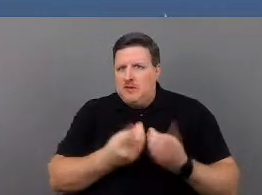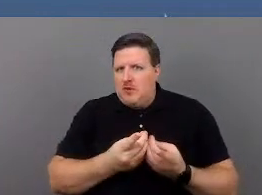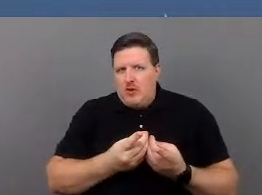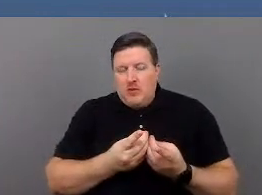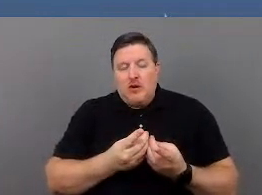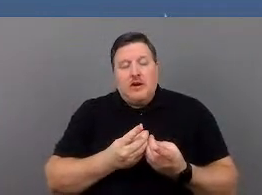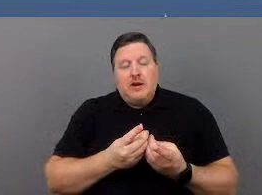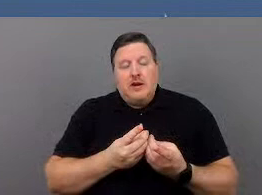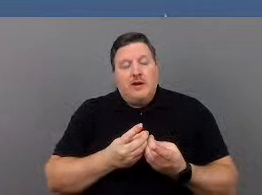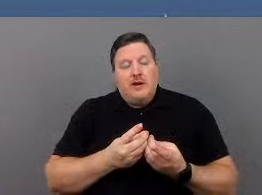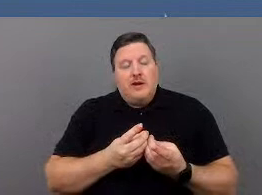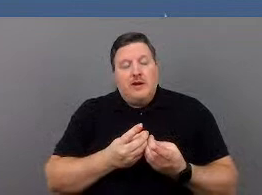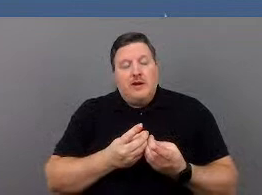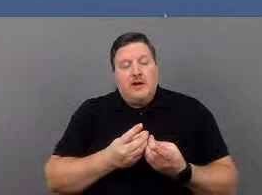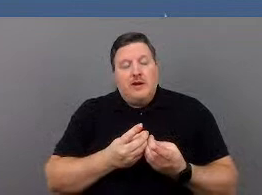FRANKLY, A PROPOSED BUDGET INCREASE WOULD BE AN ABSURD